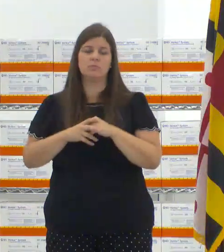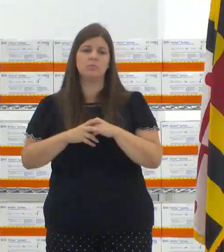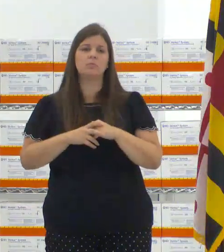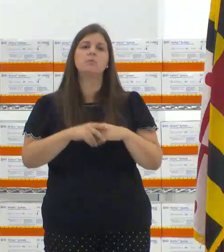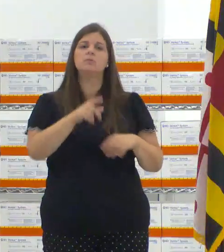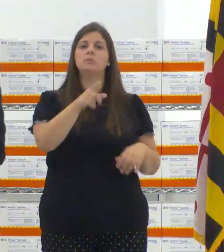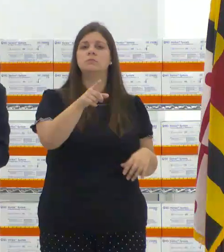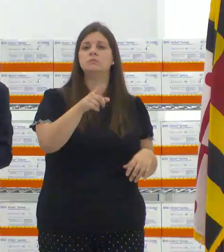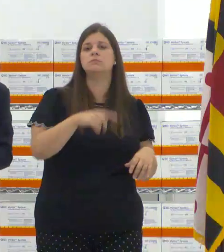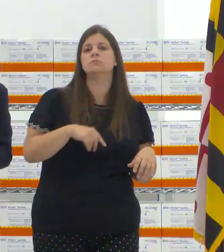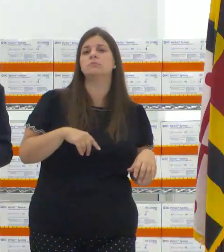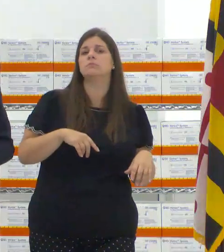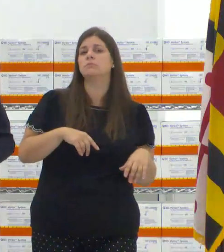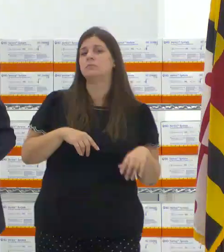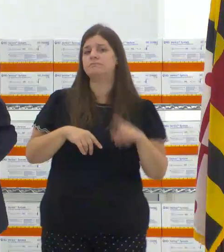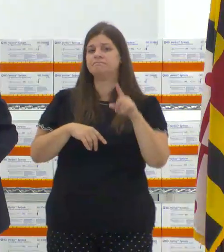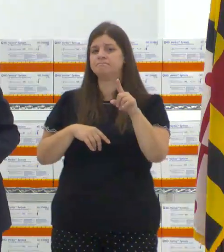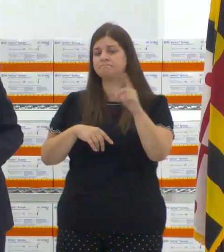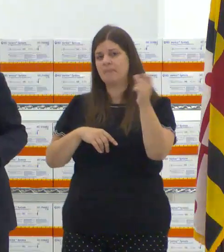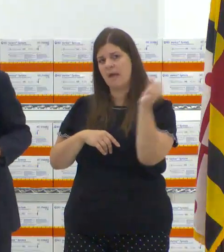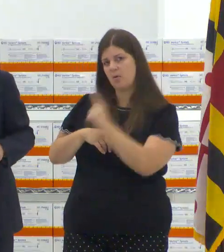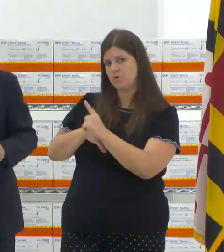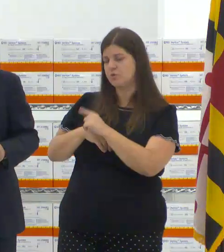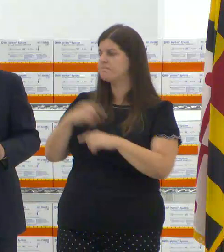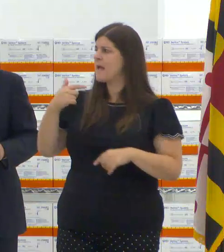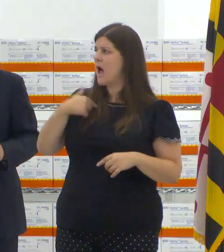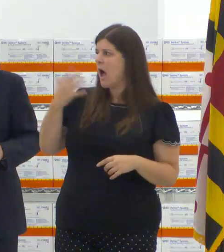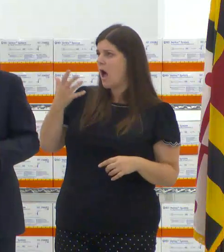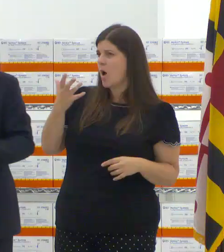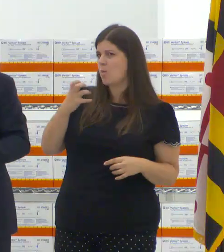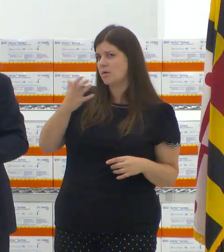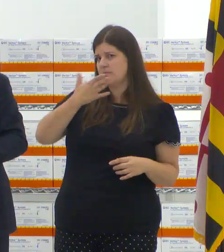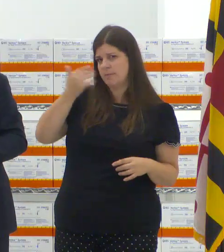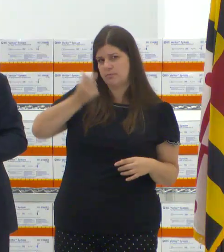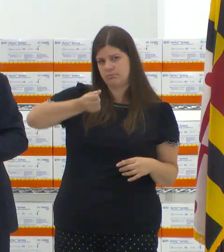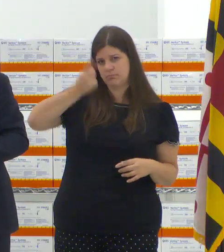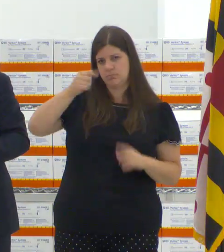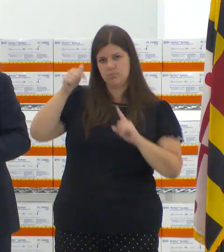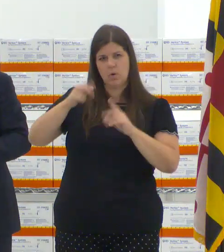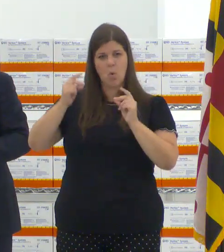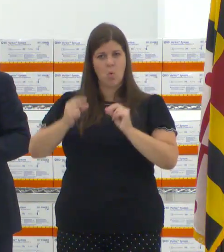speed, cost, access, portability. We wanted to develop a different platform.